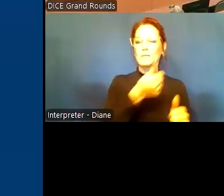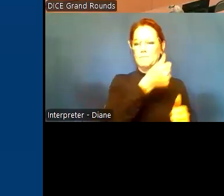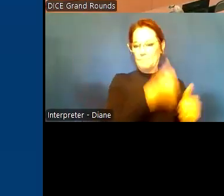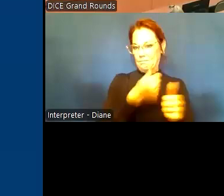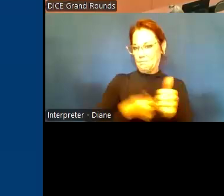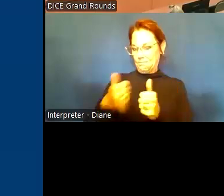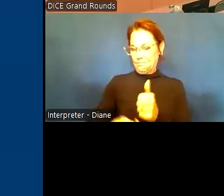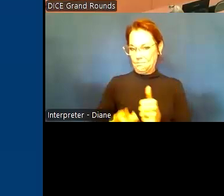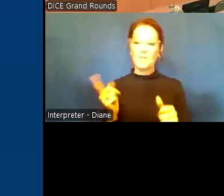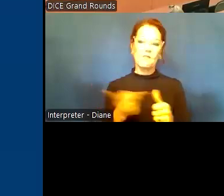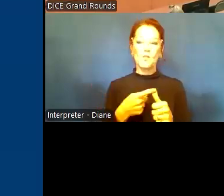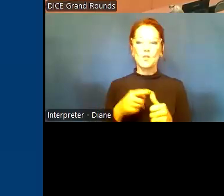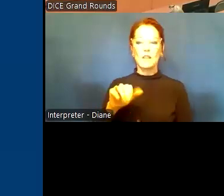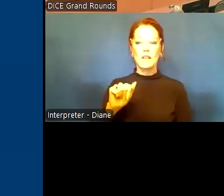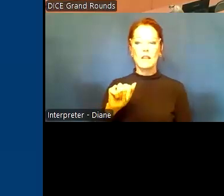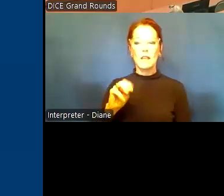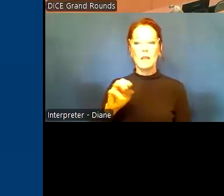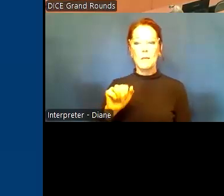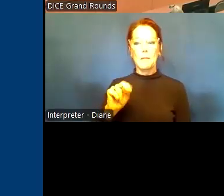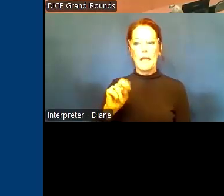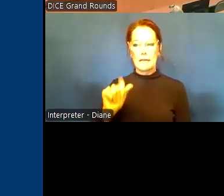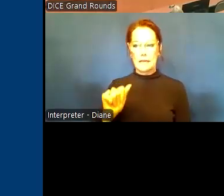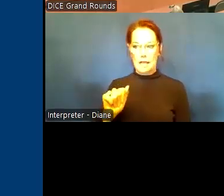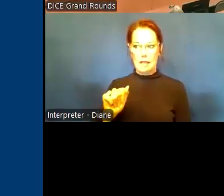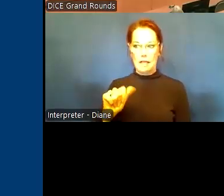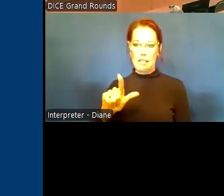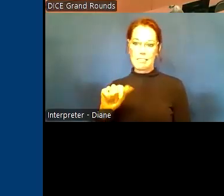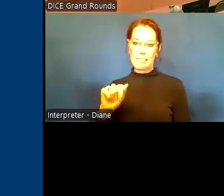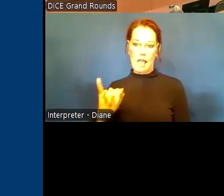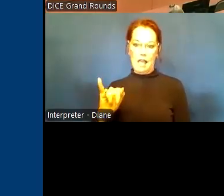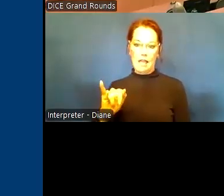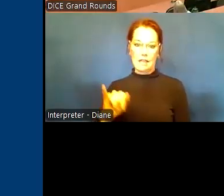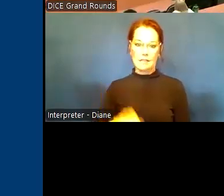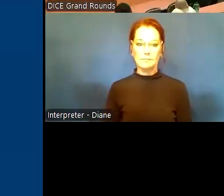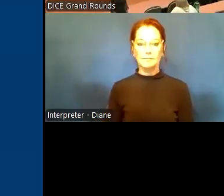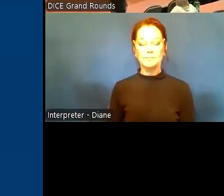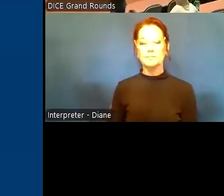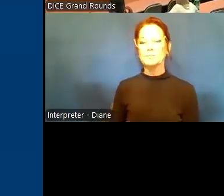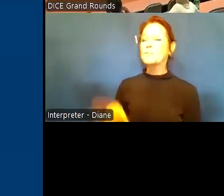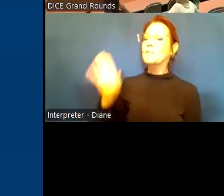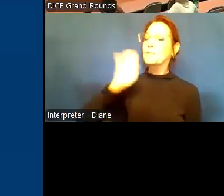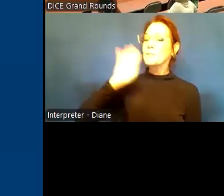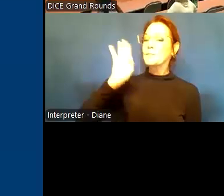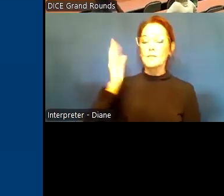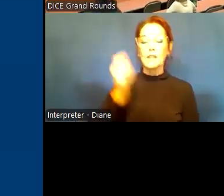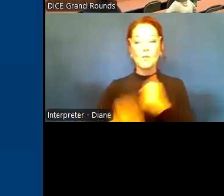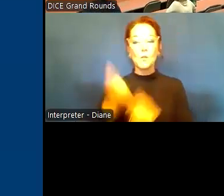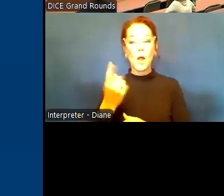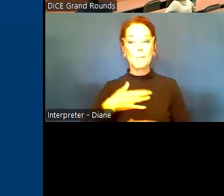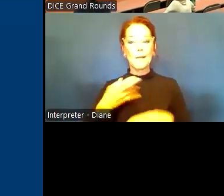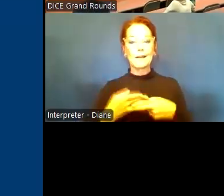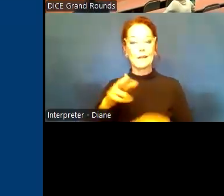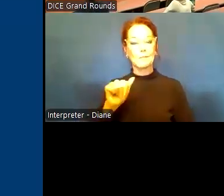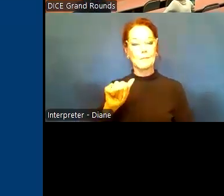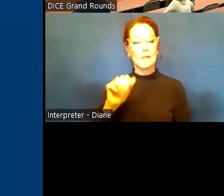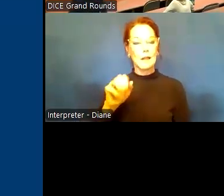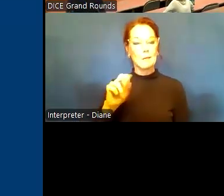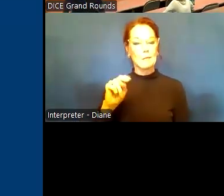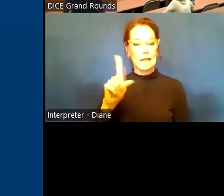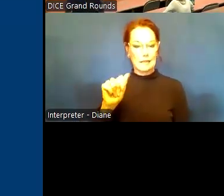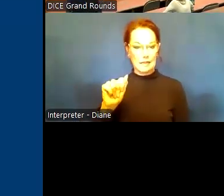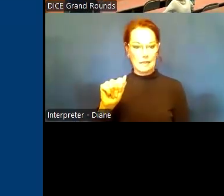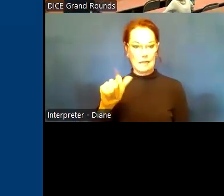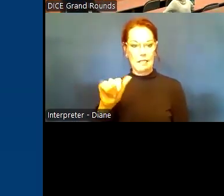Li I go hello everyone um my name is Amanda Li I am the Arts and communication specialist in the